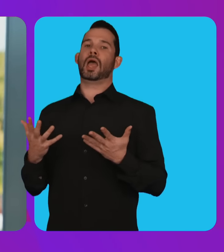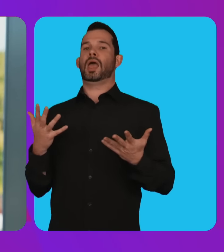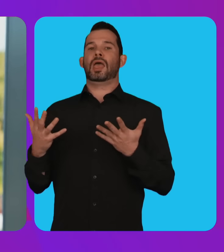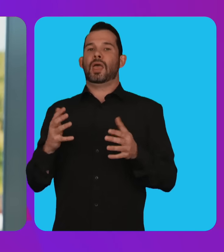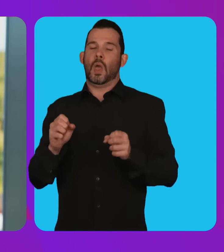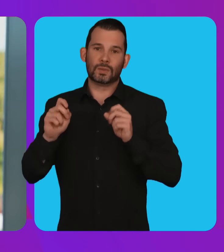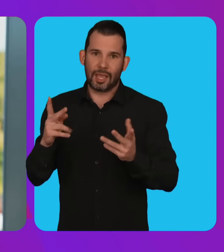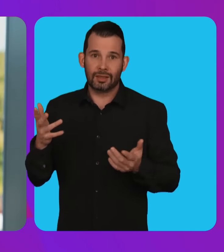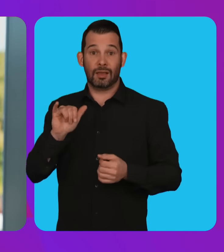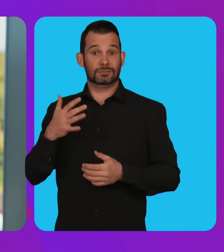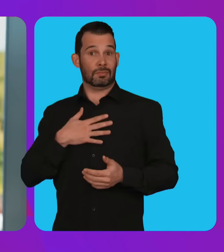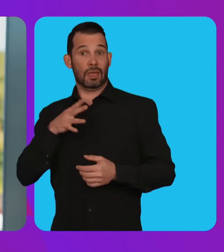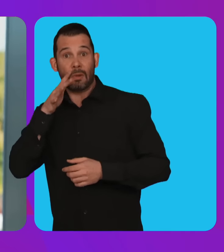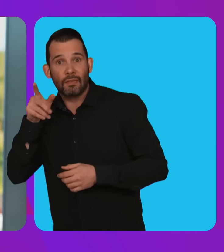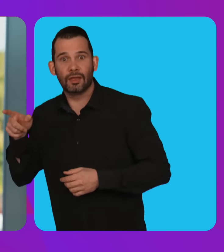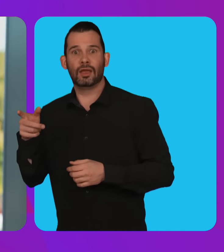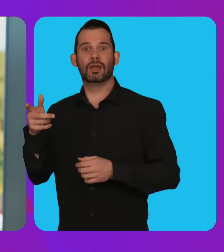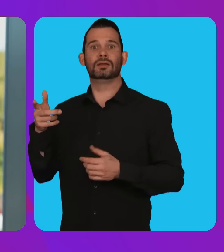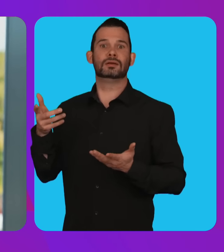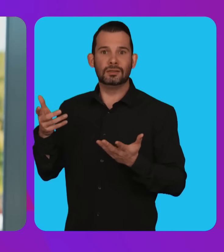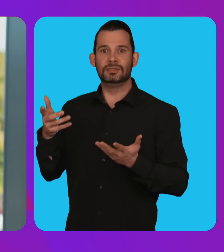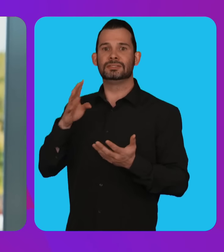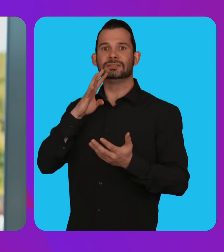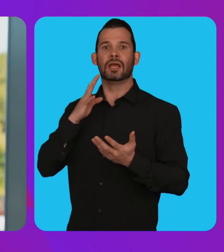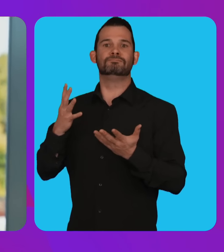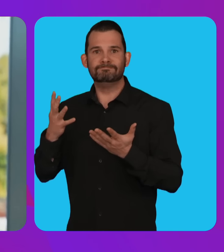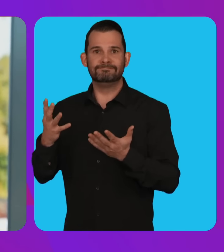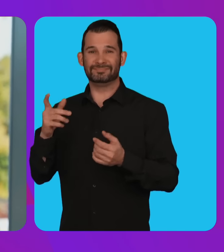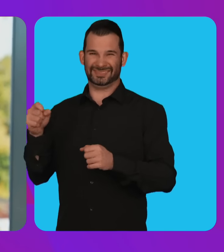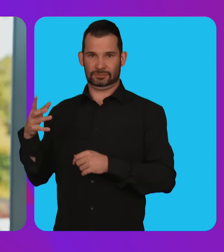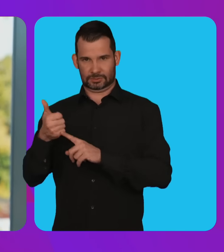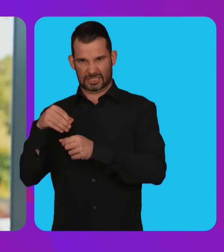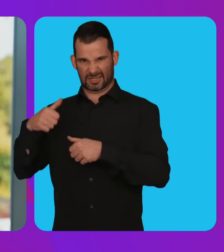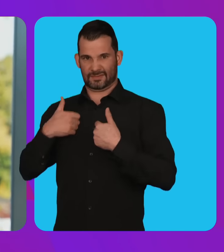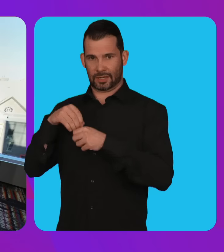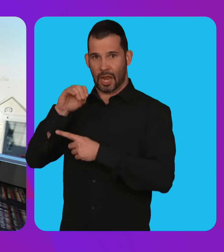So I said, well, OK, then. And also, there was my mother, who